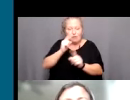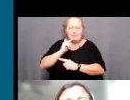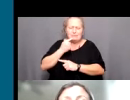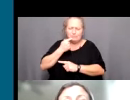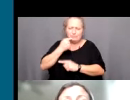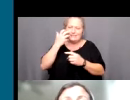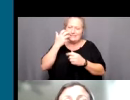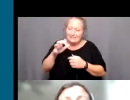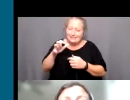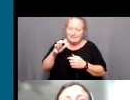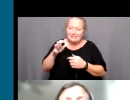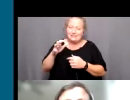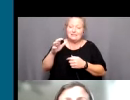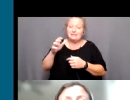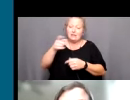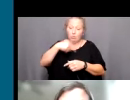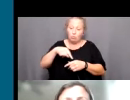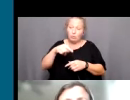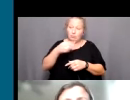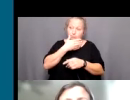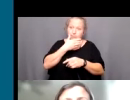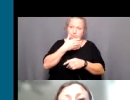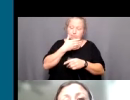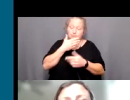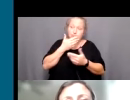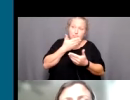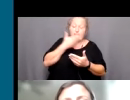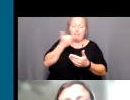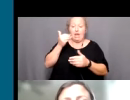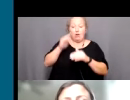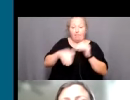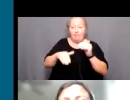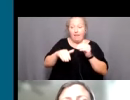and while we fare better generally than the rest of the country on average, we